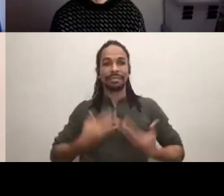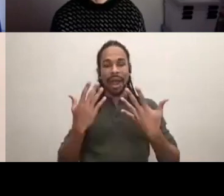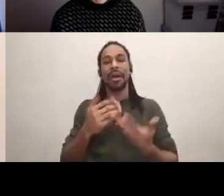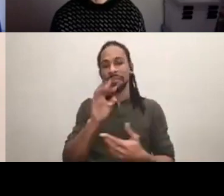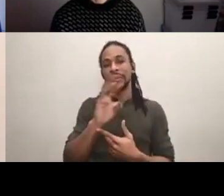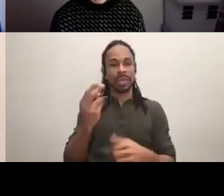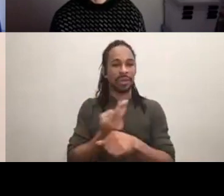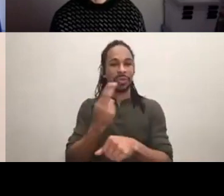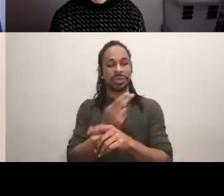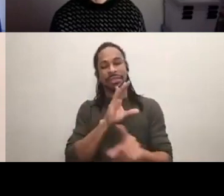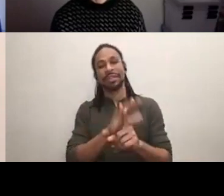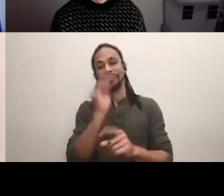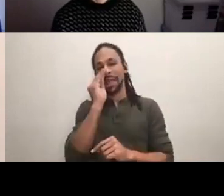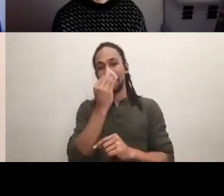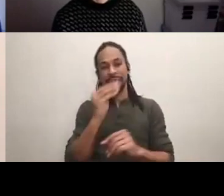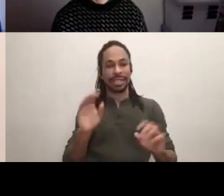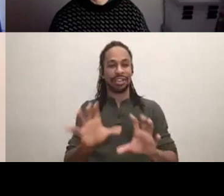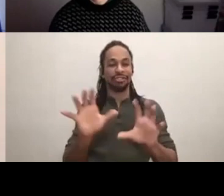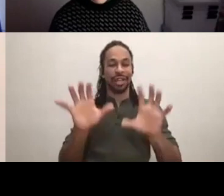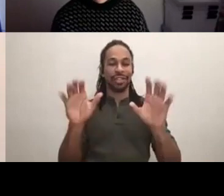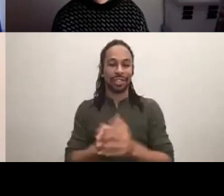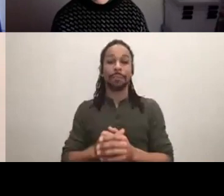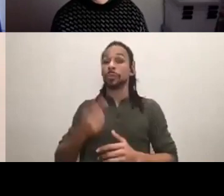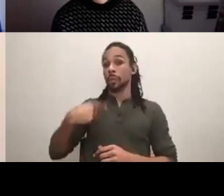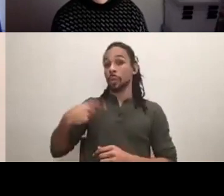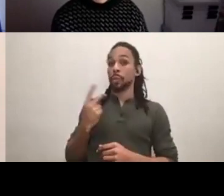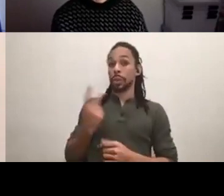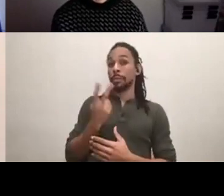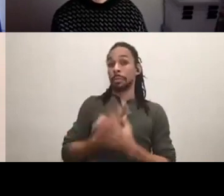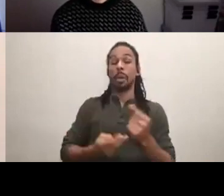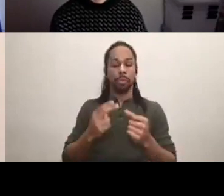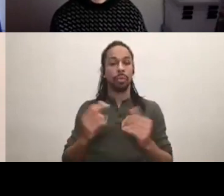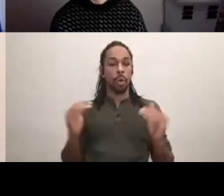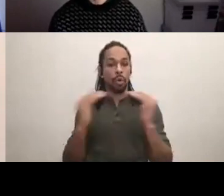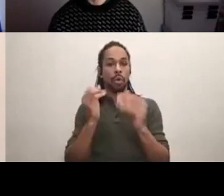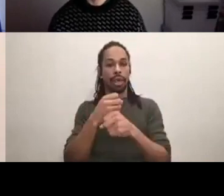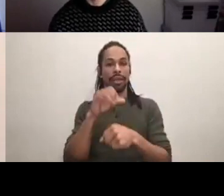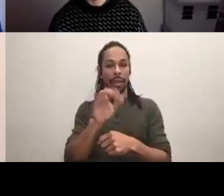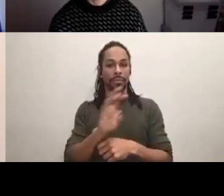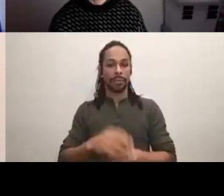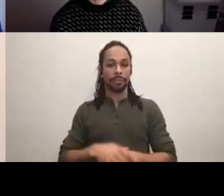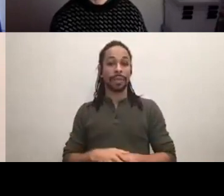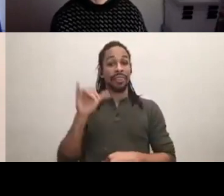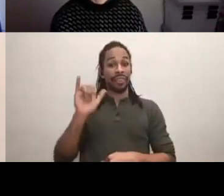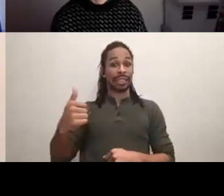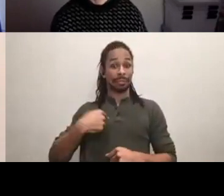Electronic claps, one, then two, and next a flurry of them. The first energetic beat